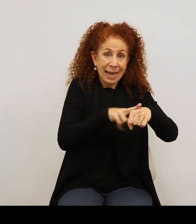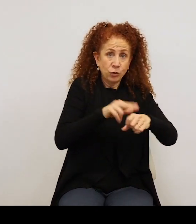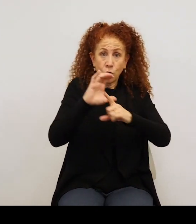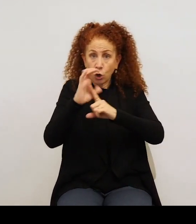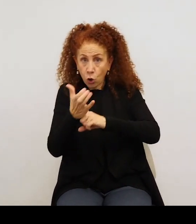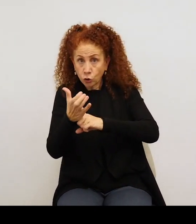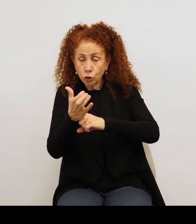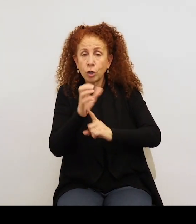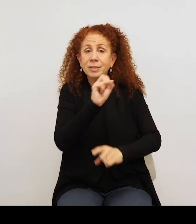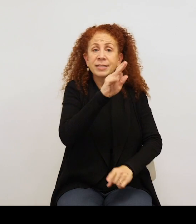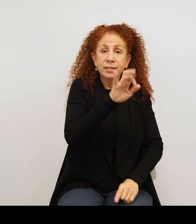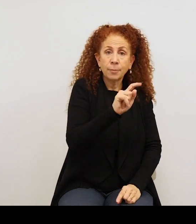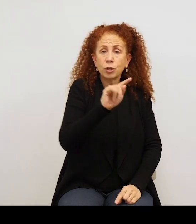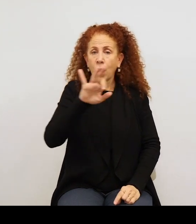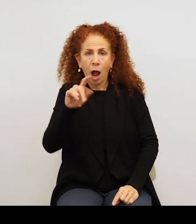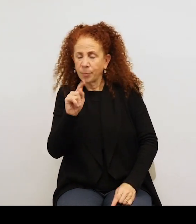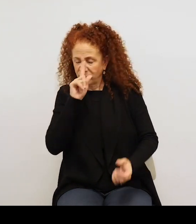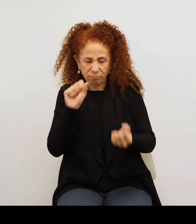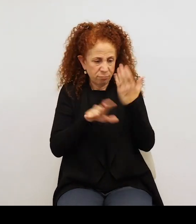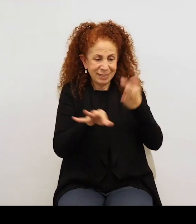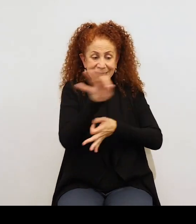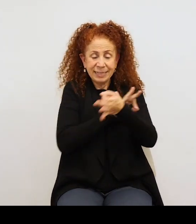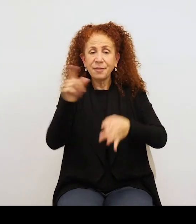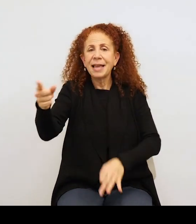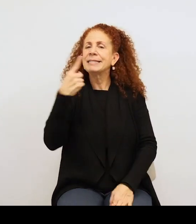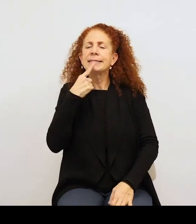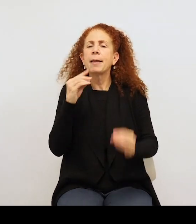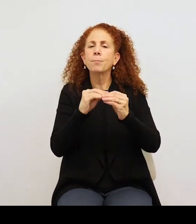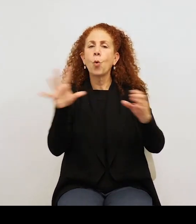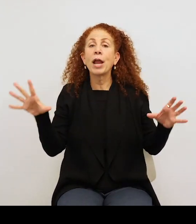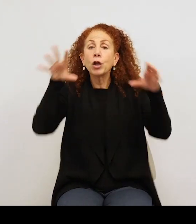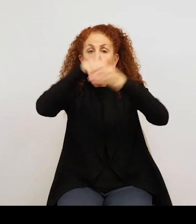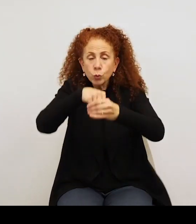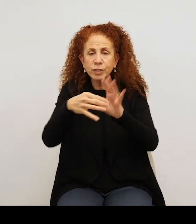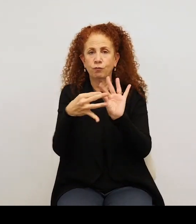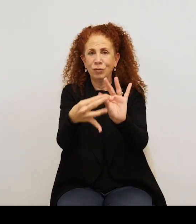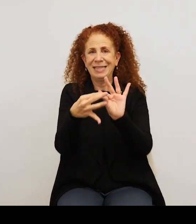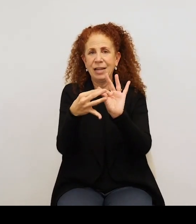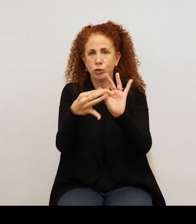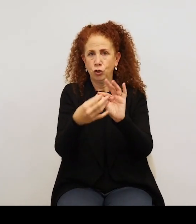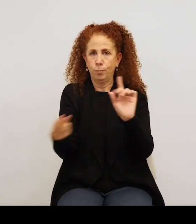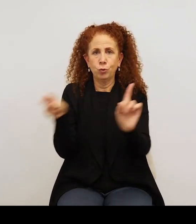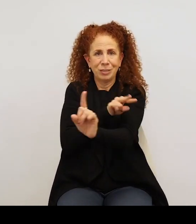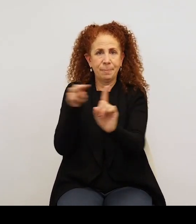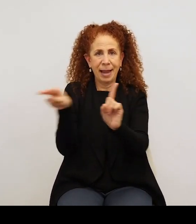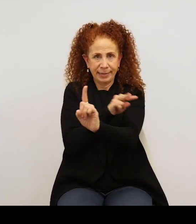subject and object in favor of a more inclusive relational perspective that seeks